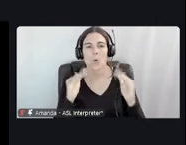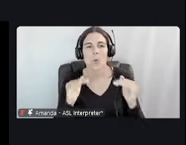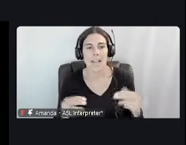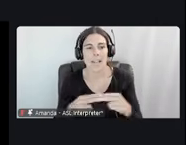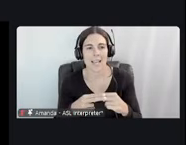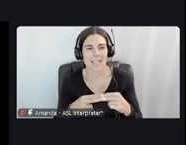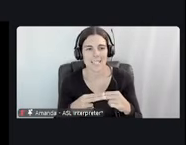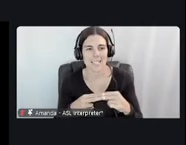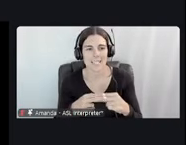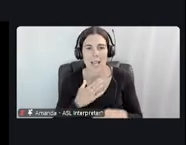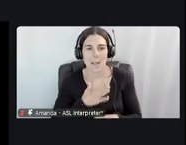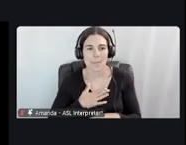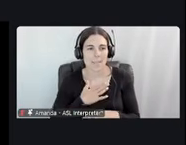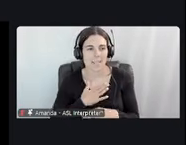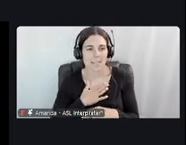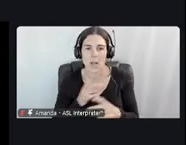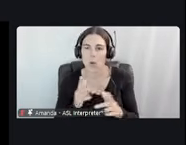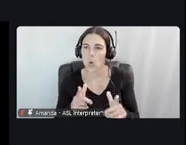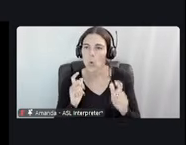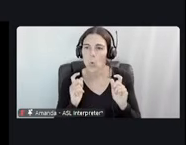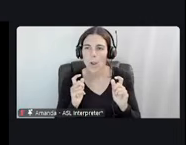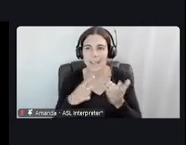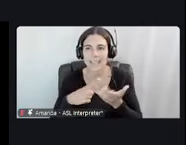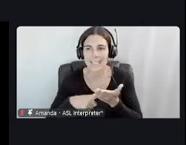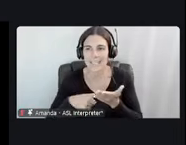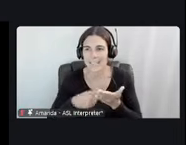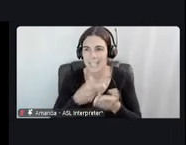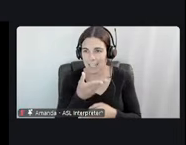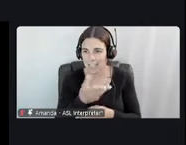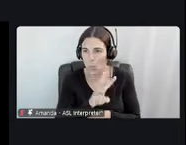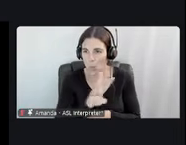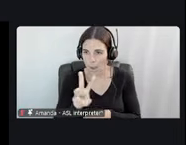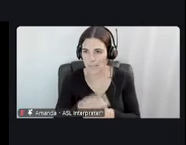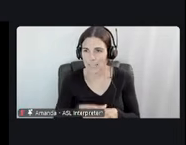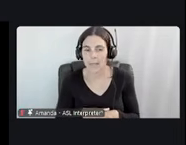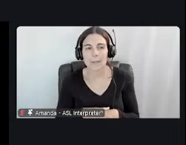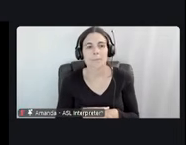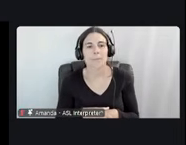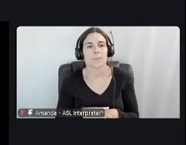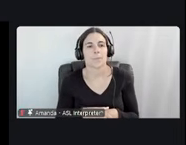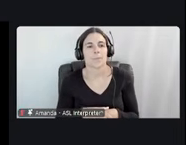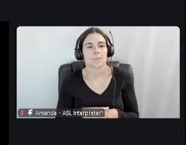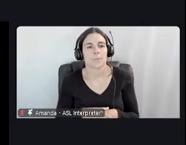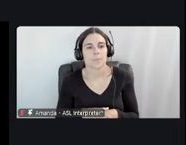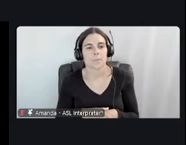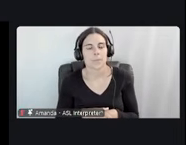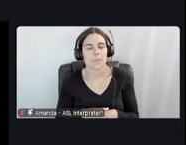quickly chat through these. There's our website uh again trillium roots and we have a dedicated